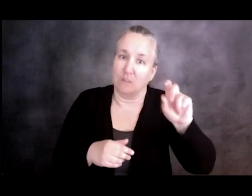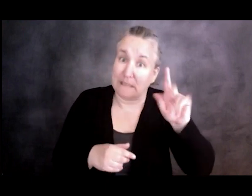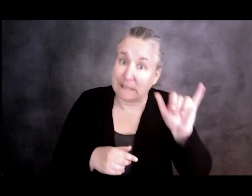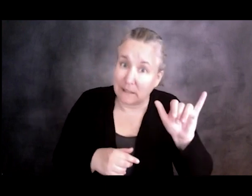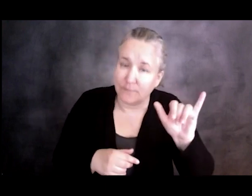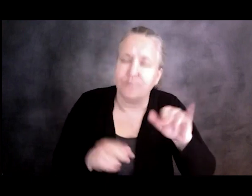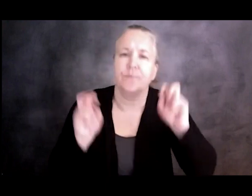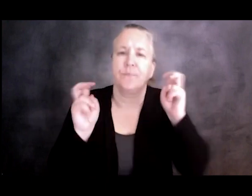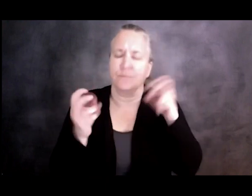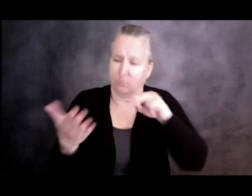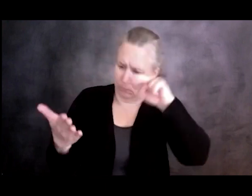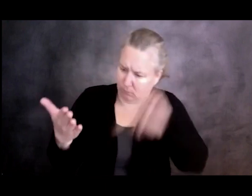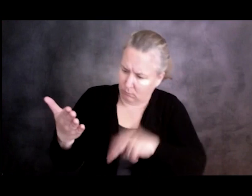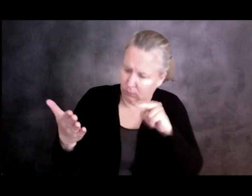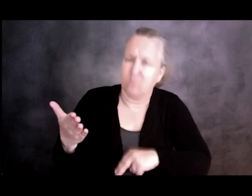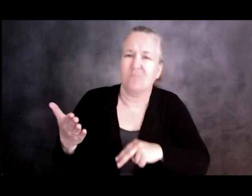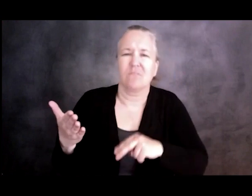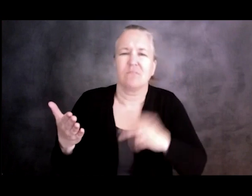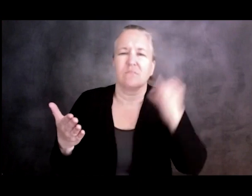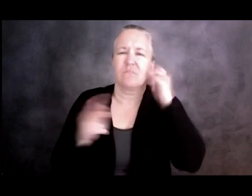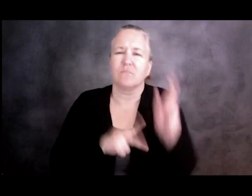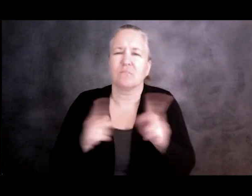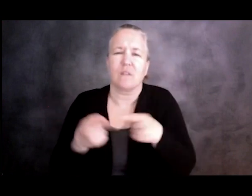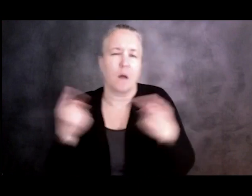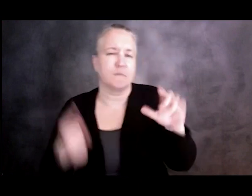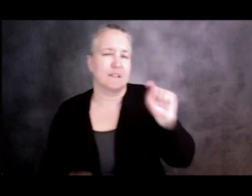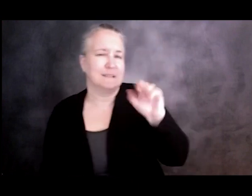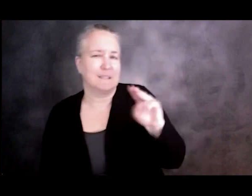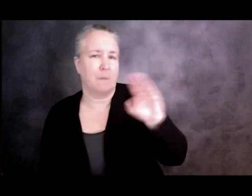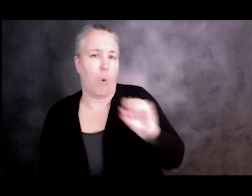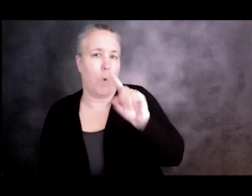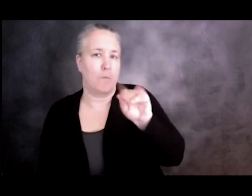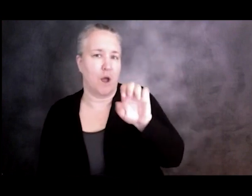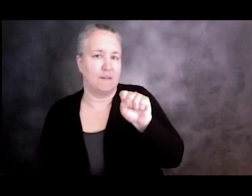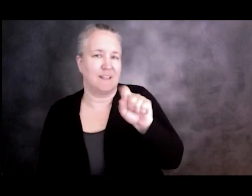"reads like the absolute opposite of Tim O'Brien's The Things They Carried."